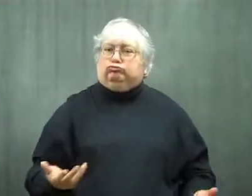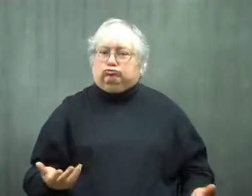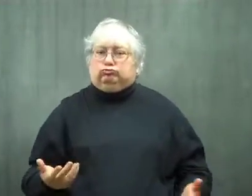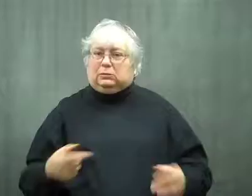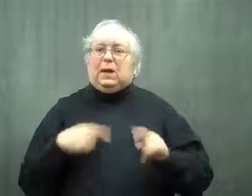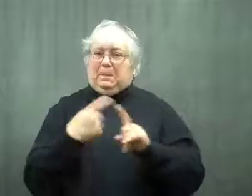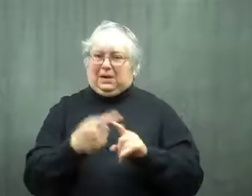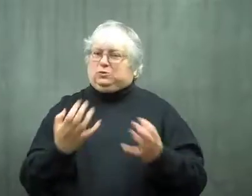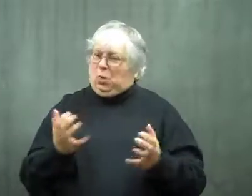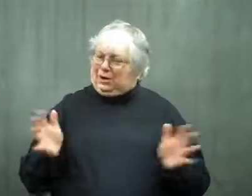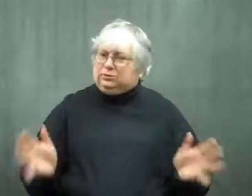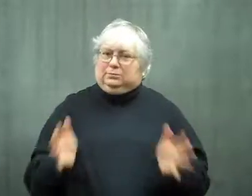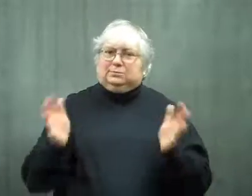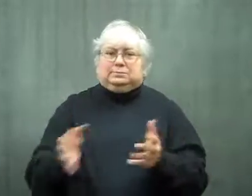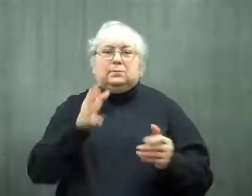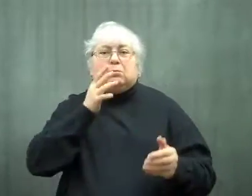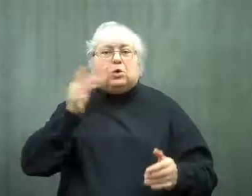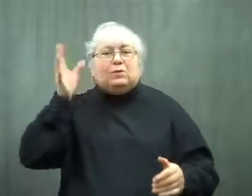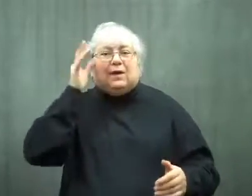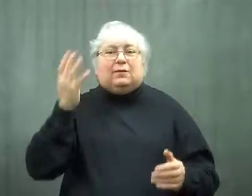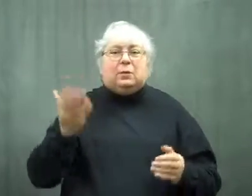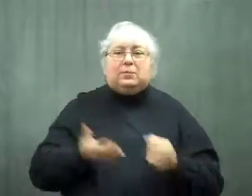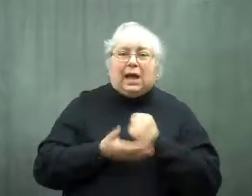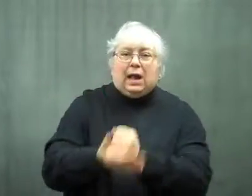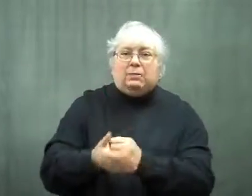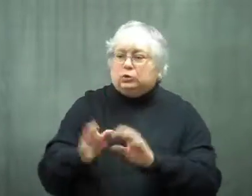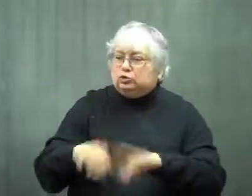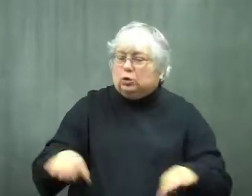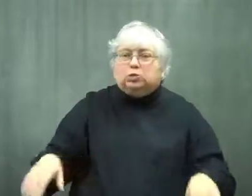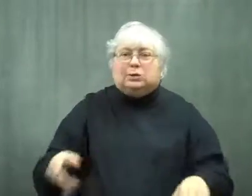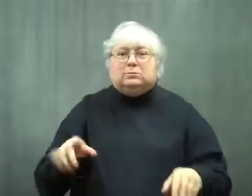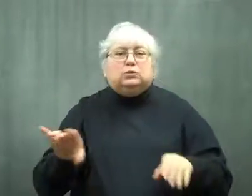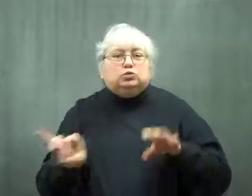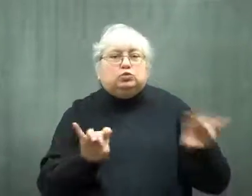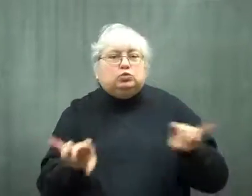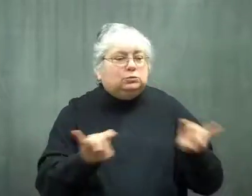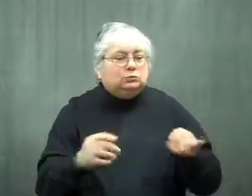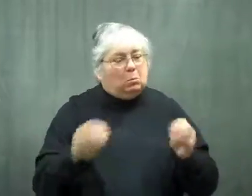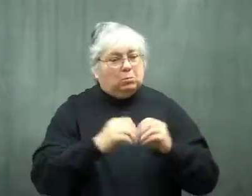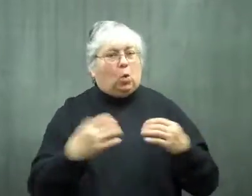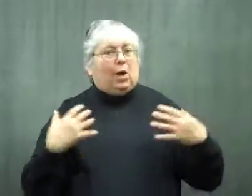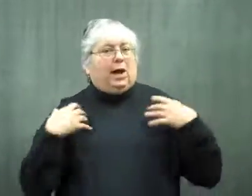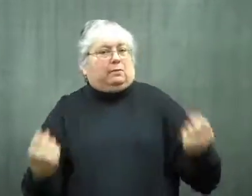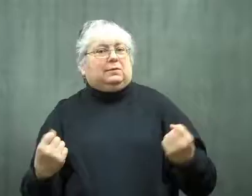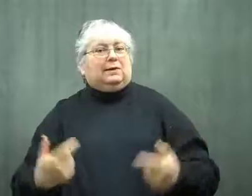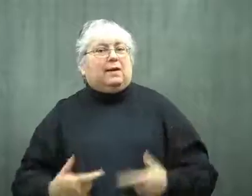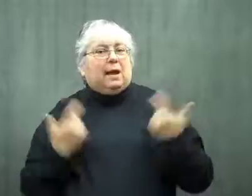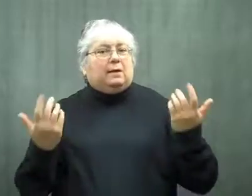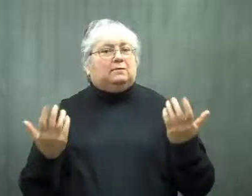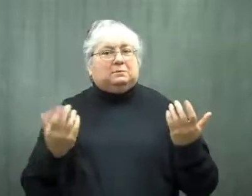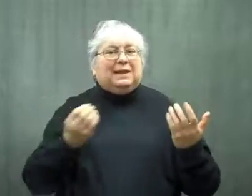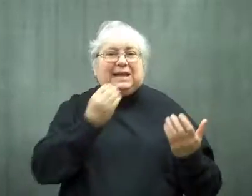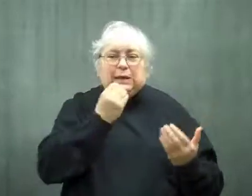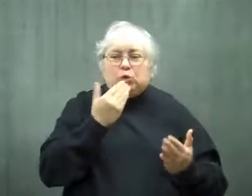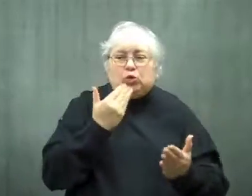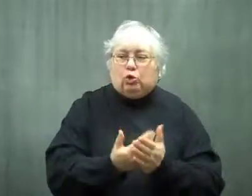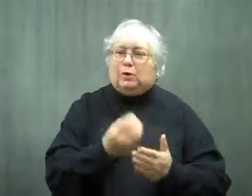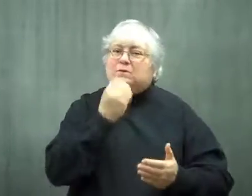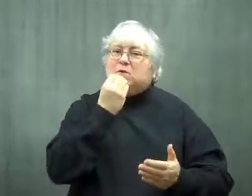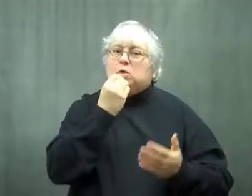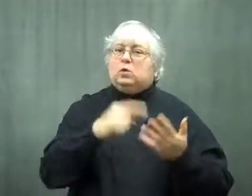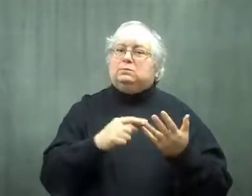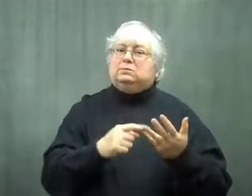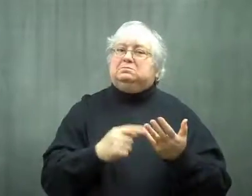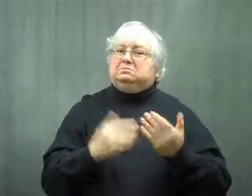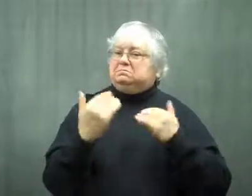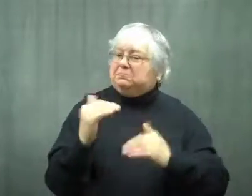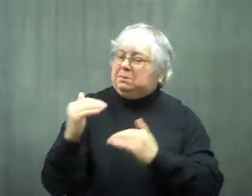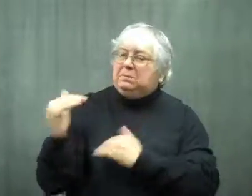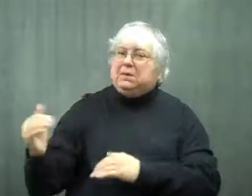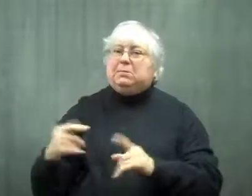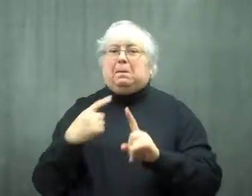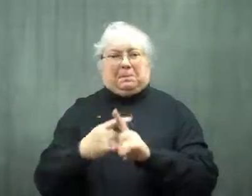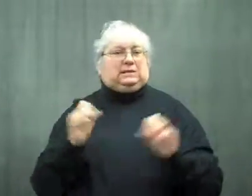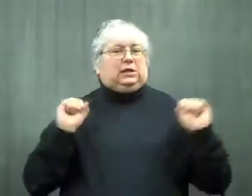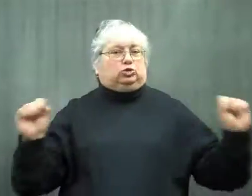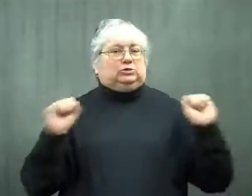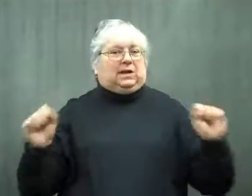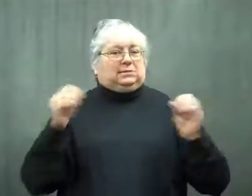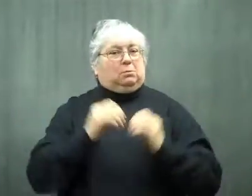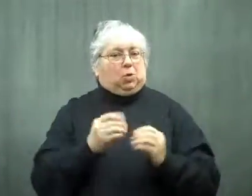He wants parents to help their children make healthy choices in life.